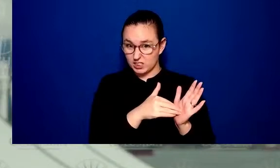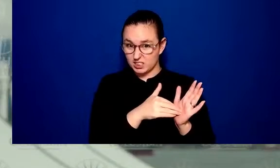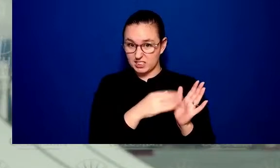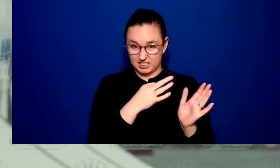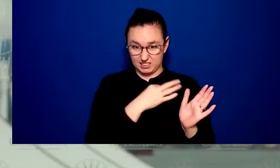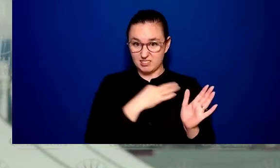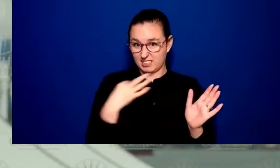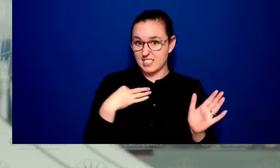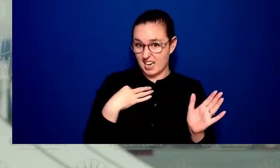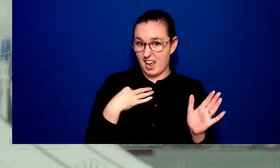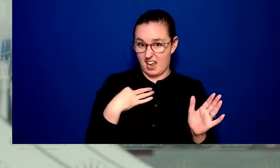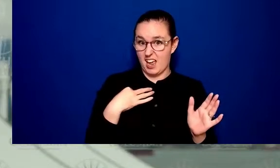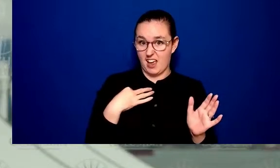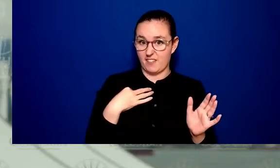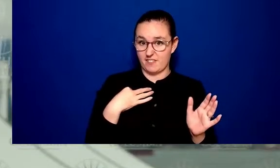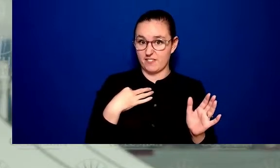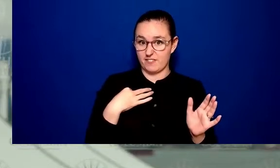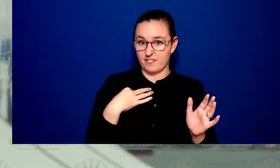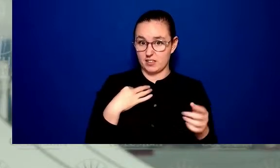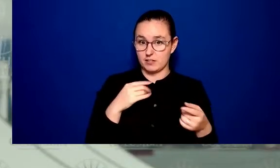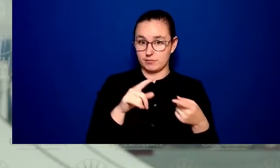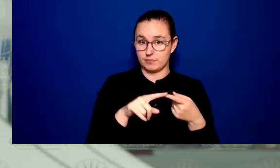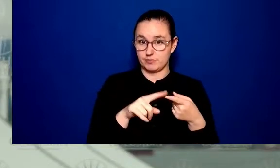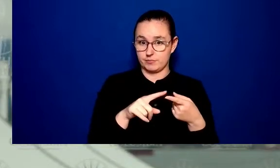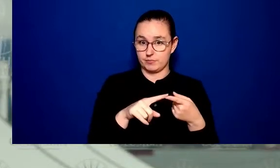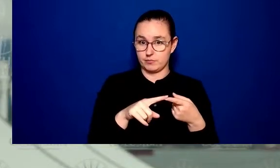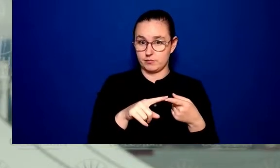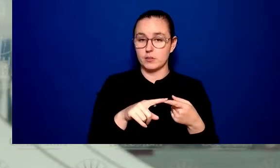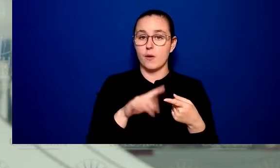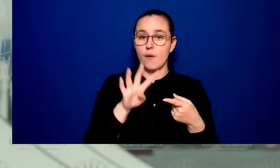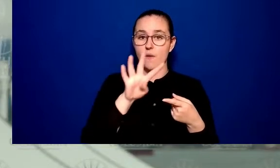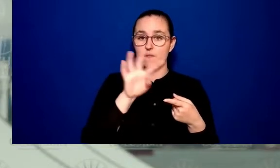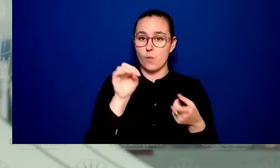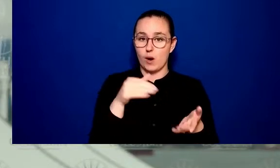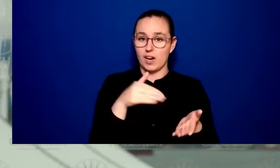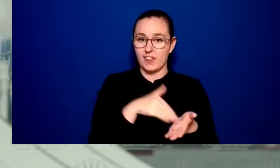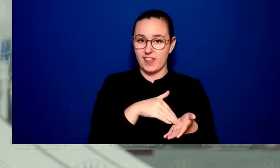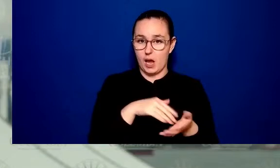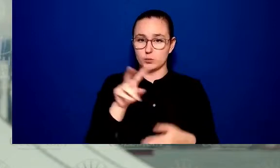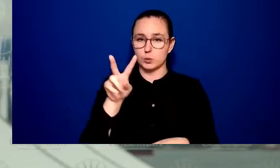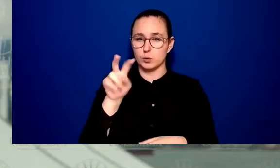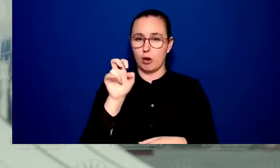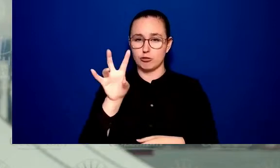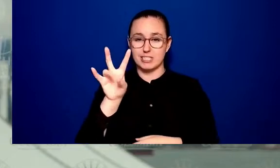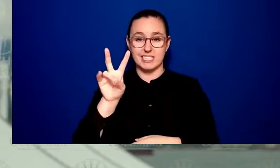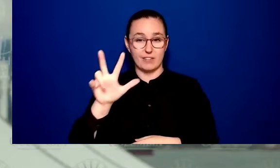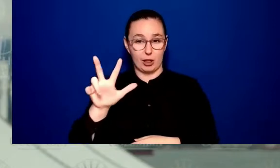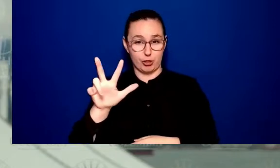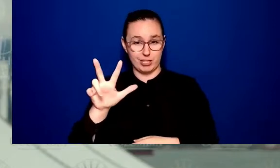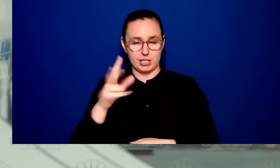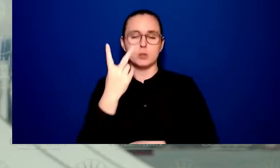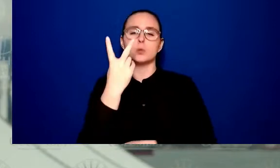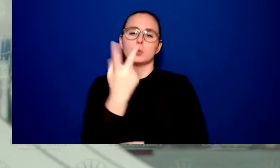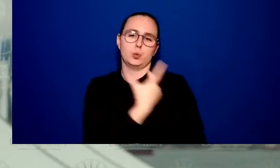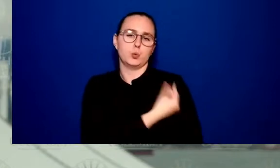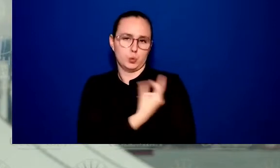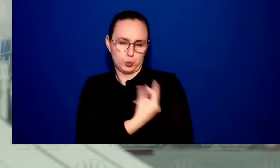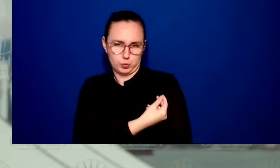their first dose 40,273 their